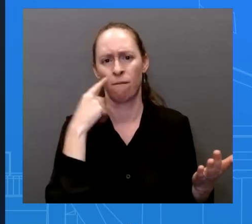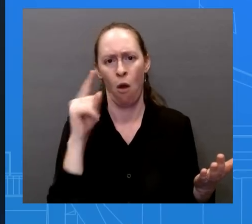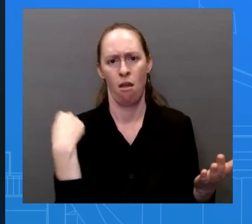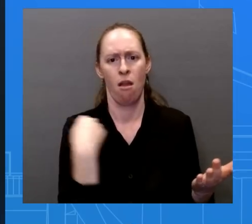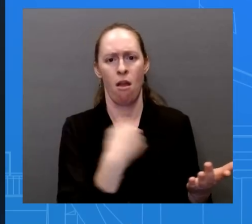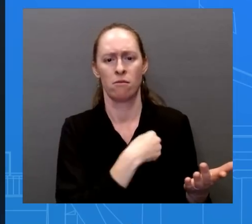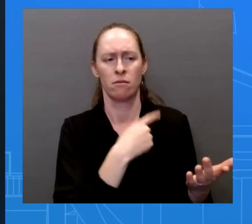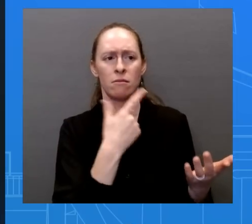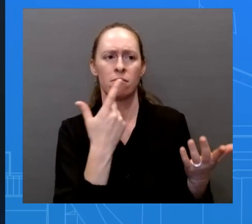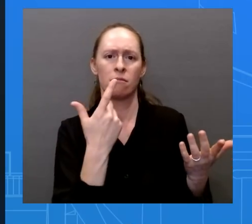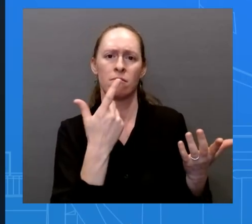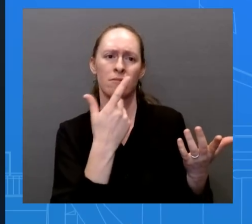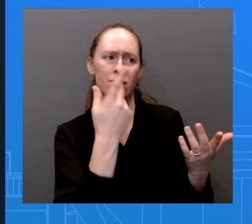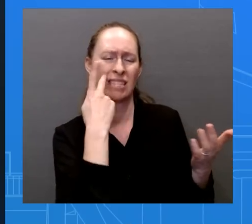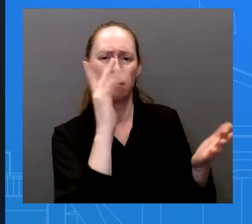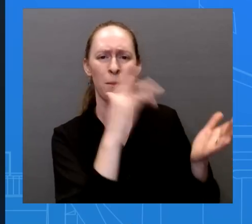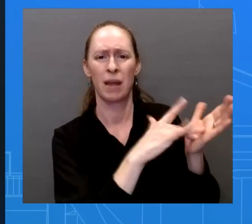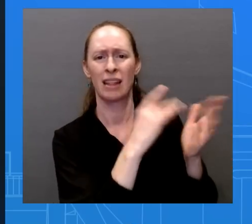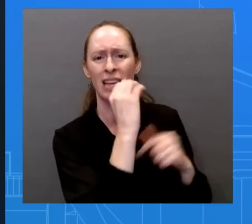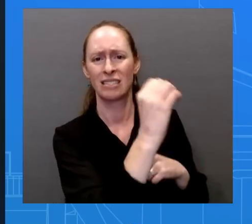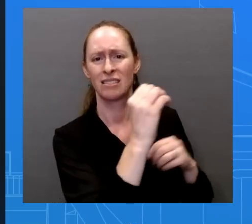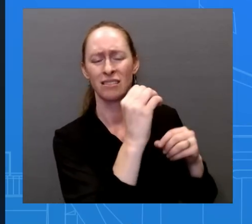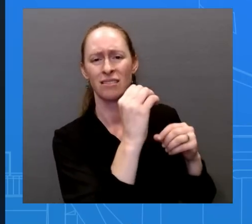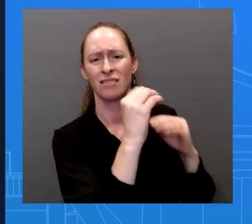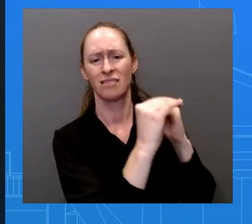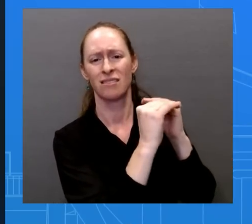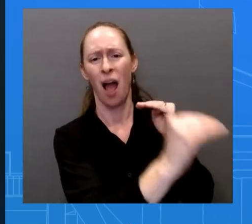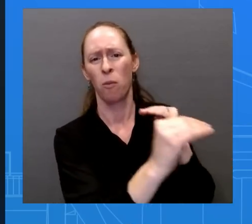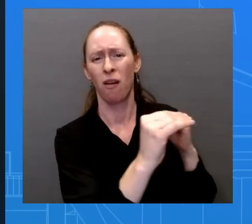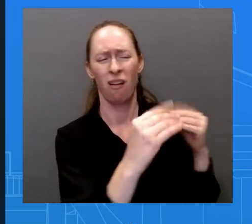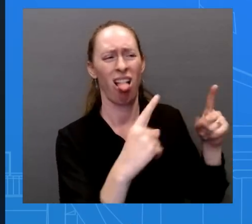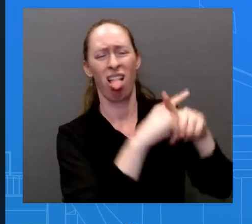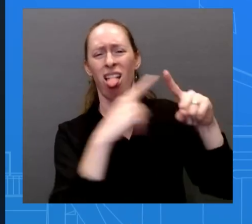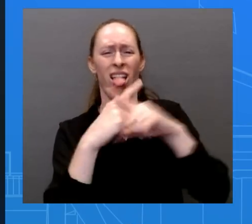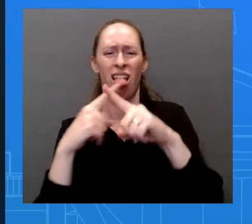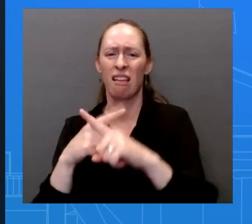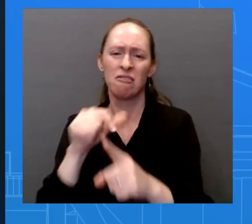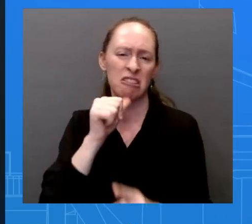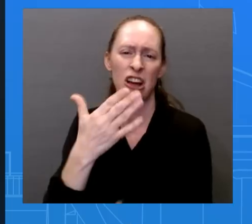all central themes of the President's visit to the region this past summer.